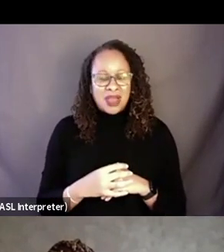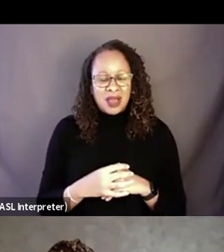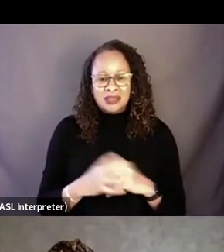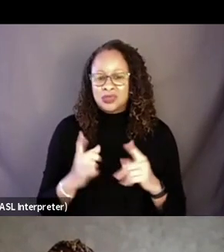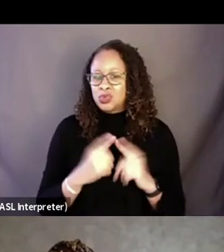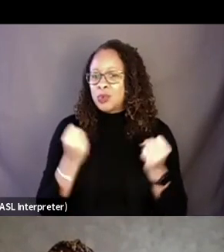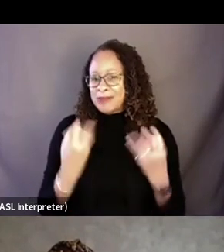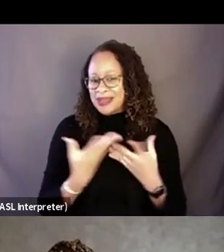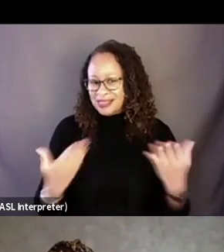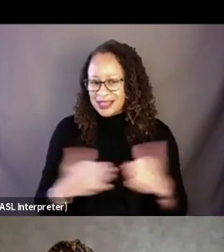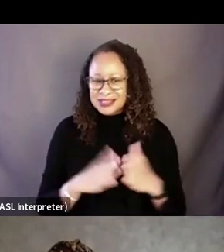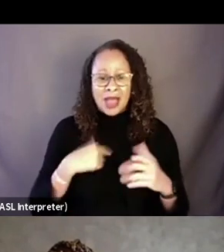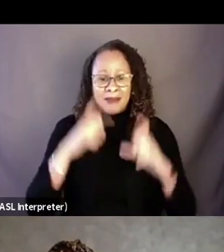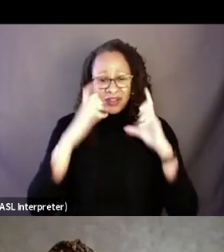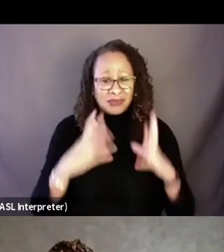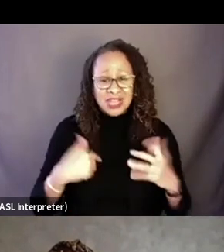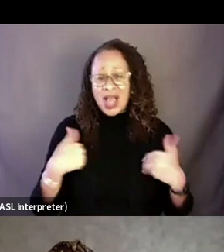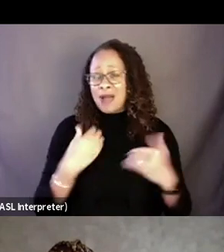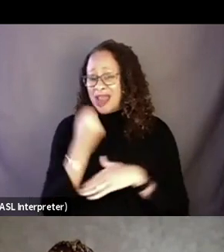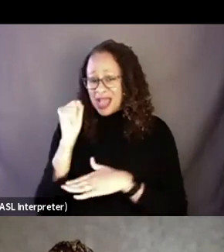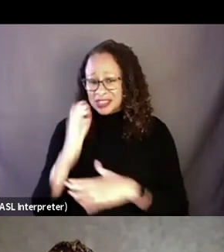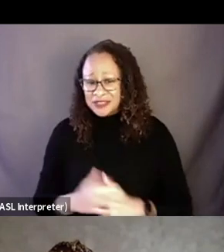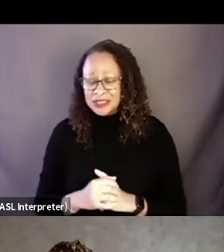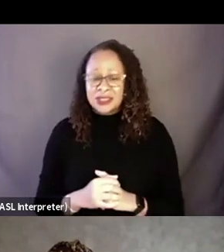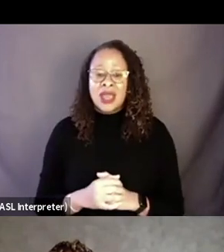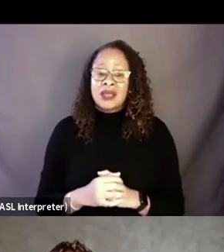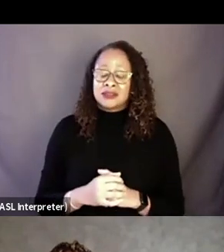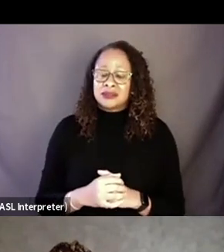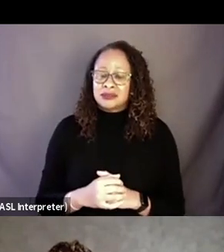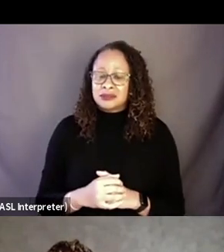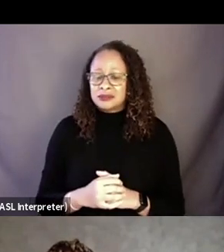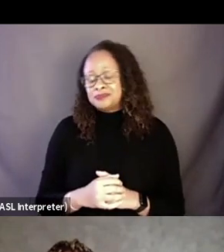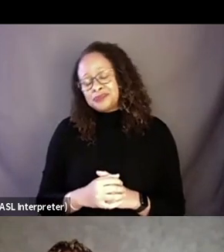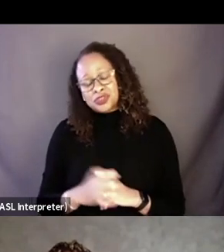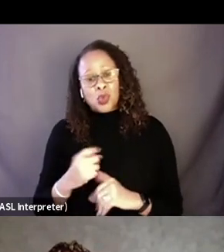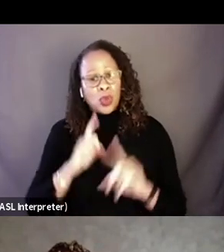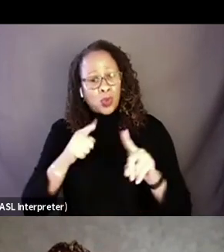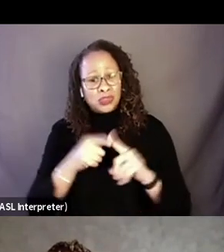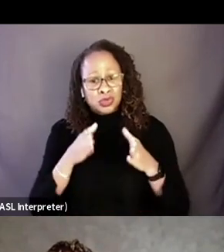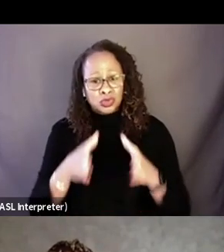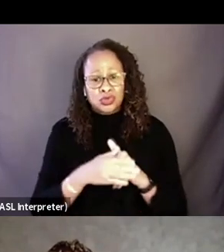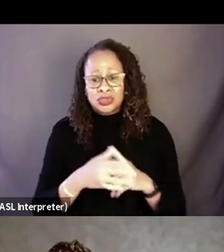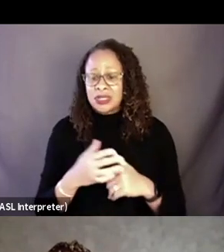and when we began doing protests, we realize that people feel good to the streets. 'Cause when you go can get beaten, guys get shot,